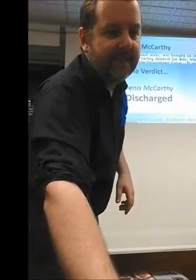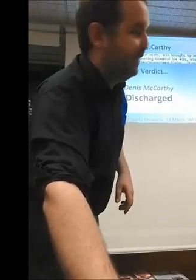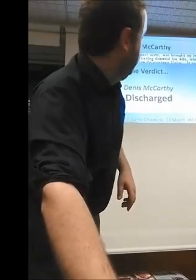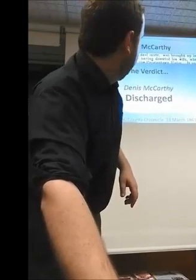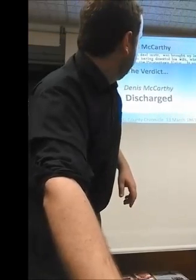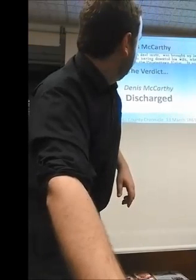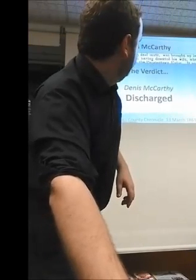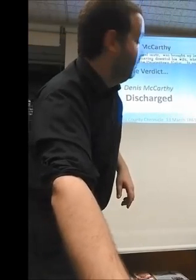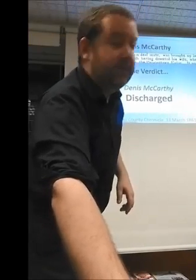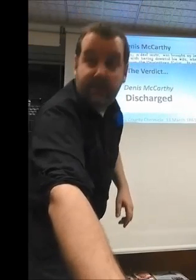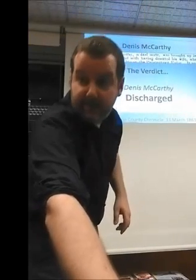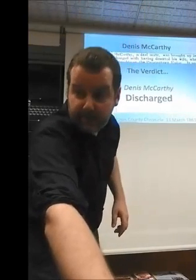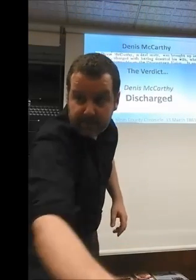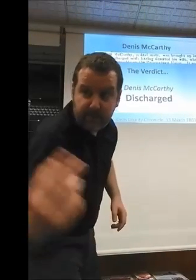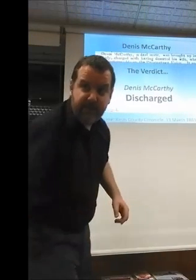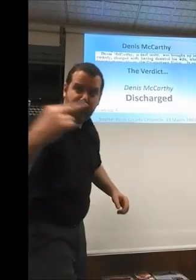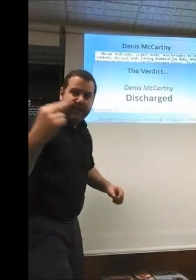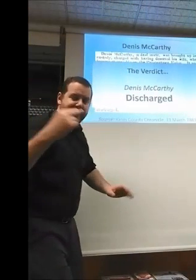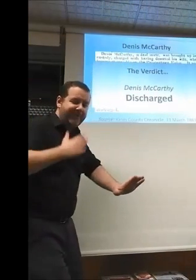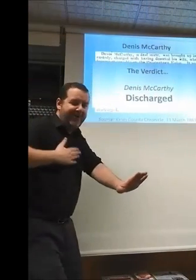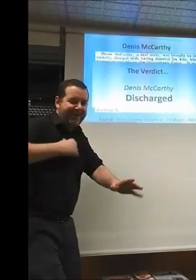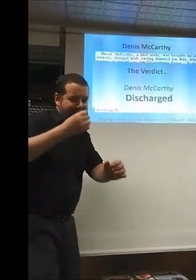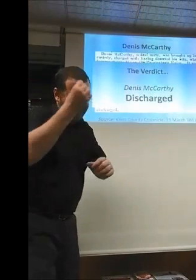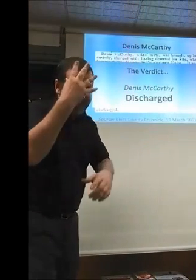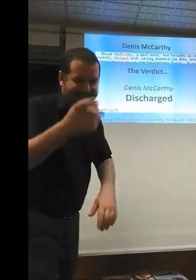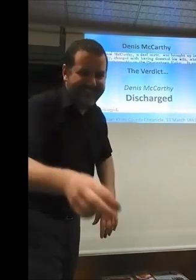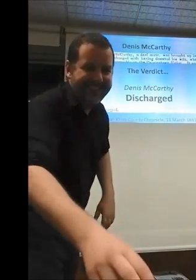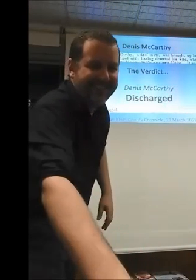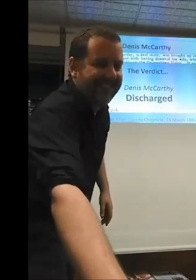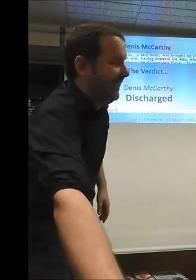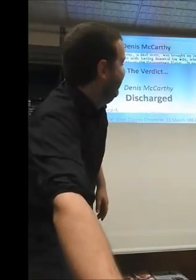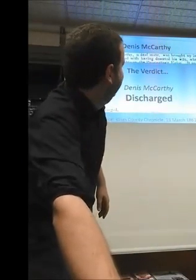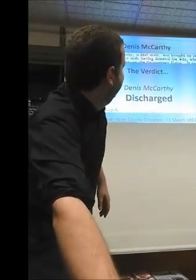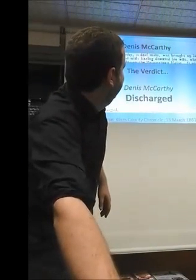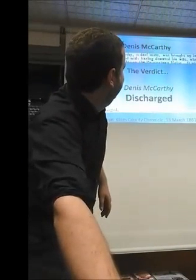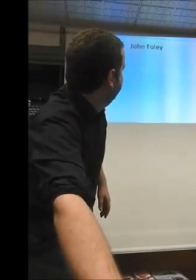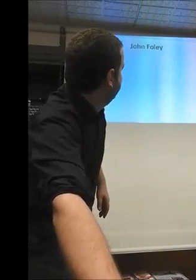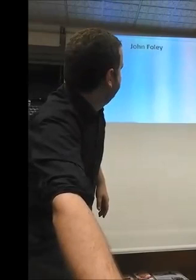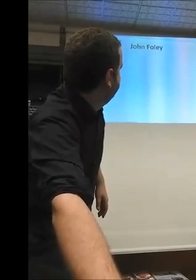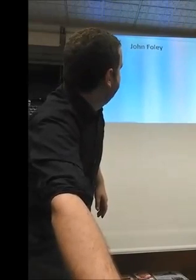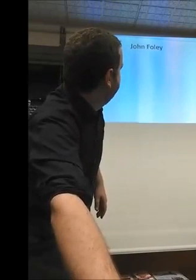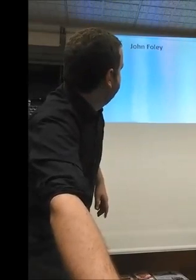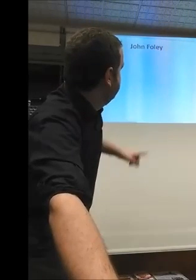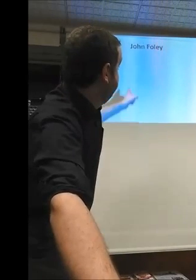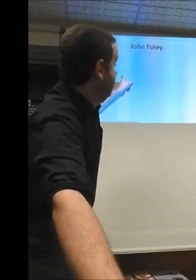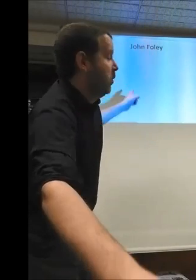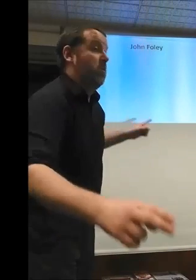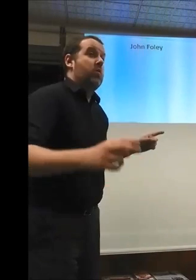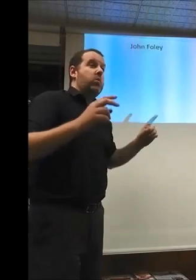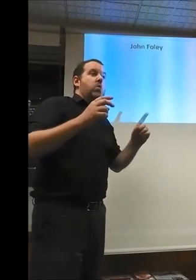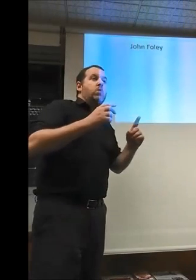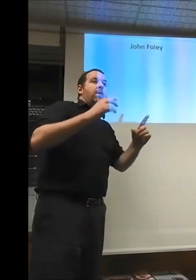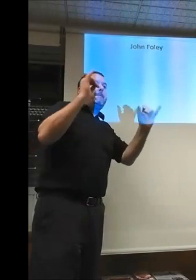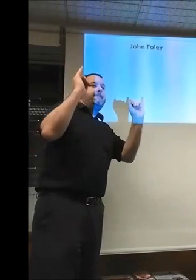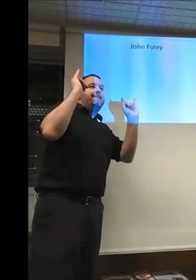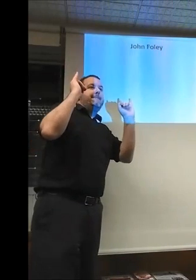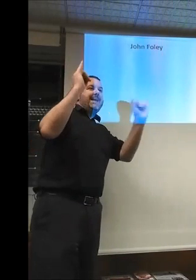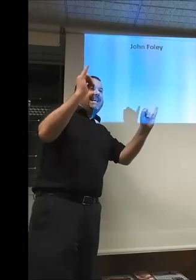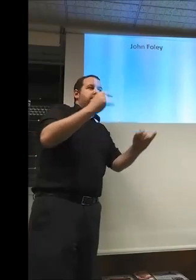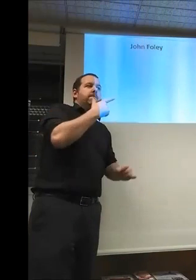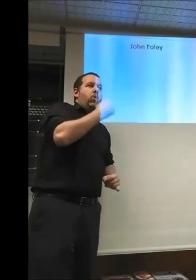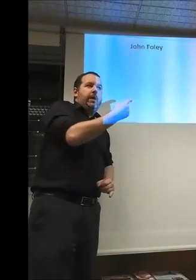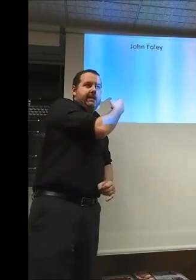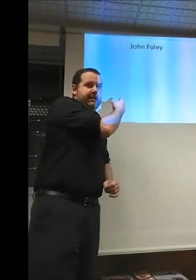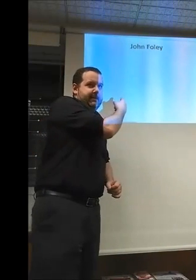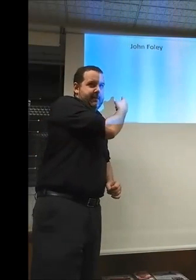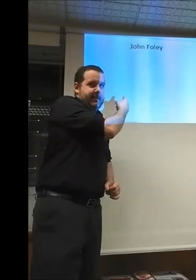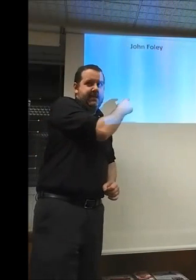was noted down, and various different details.